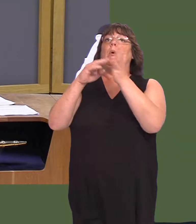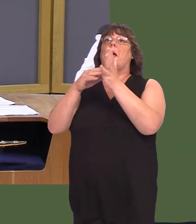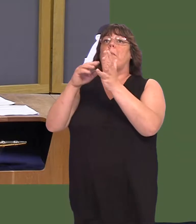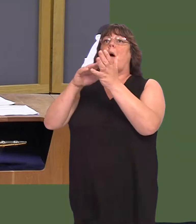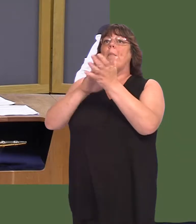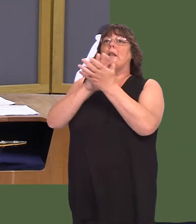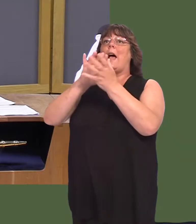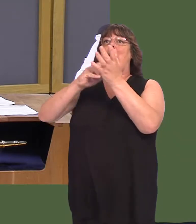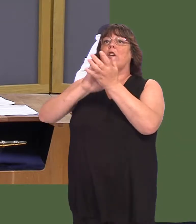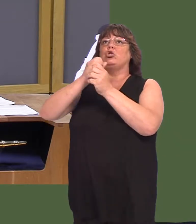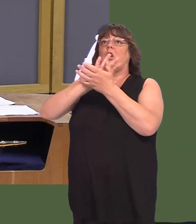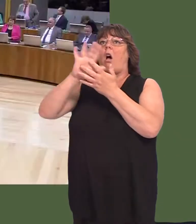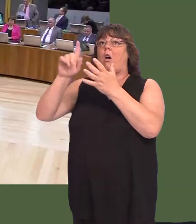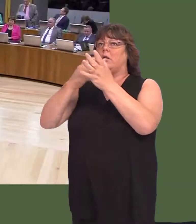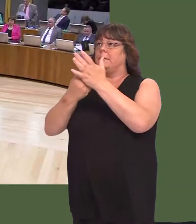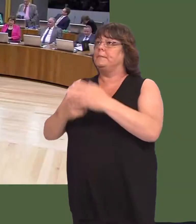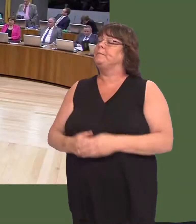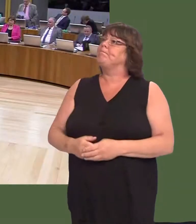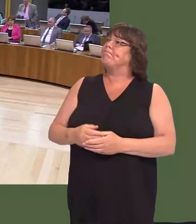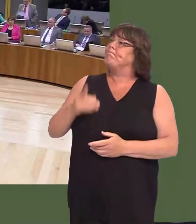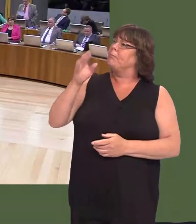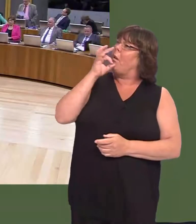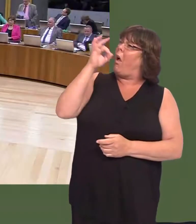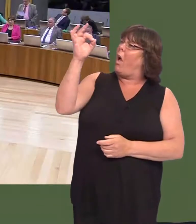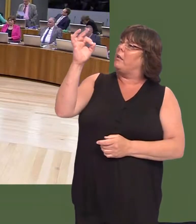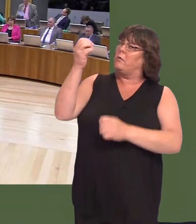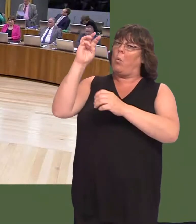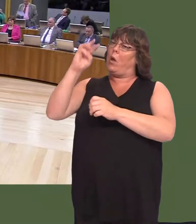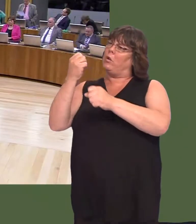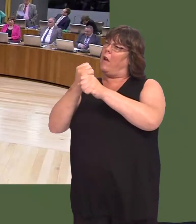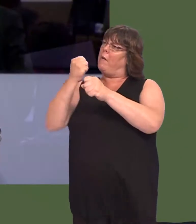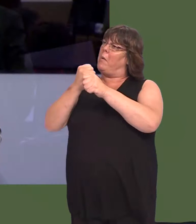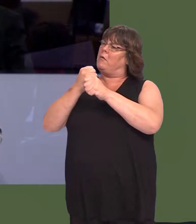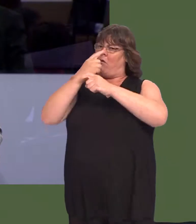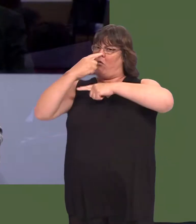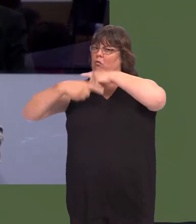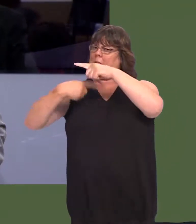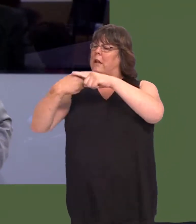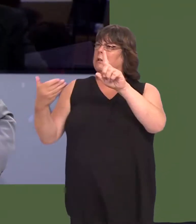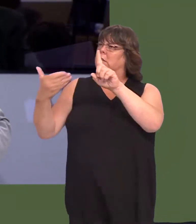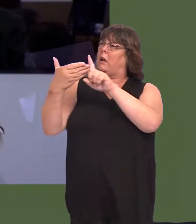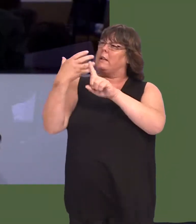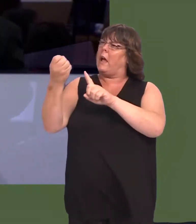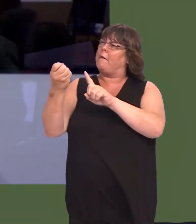Mohammad Asghar: 2. What plans does the Welsh Government have to review recycling targets for local authorities in Wales?